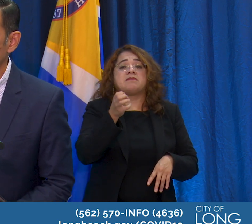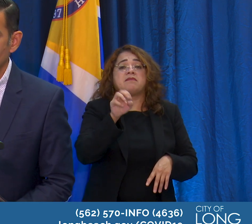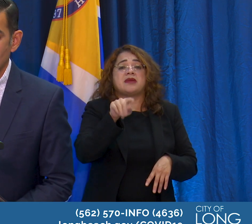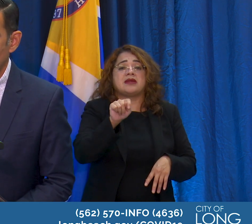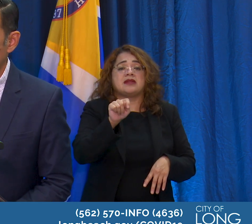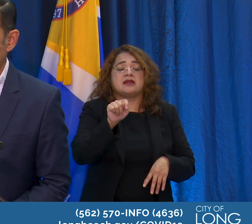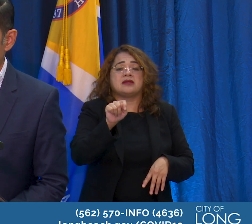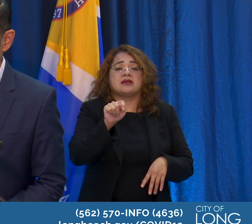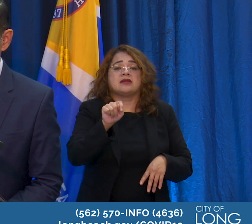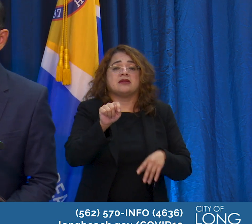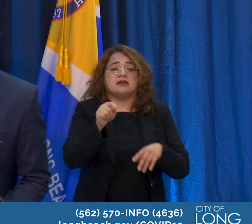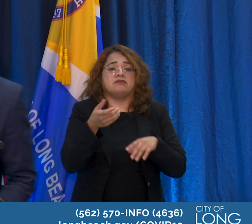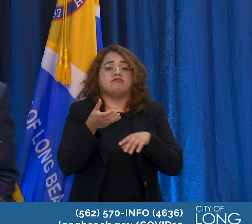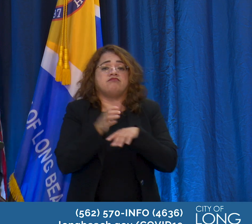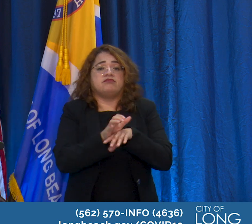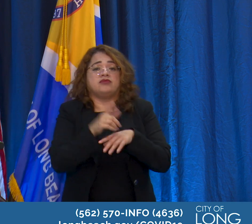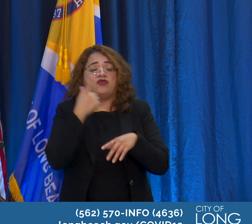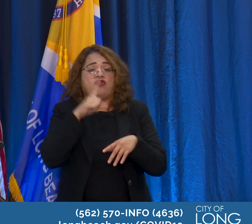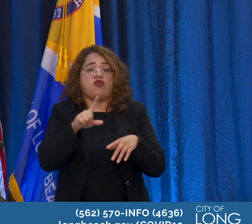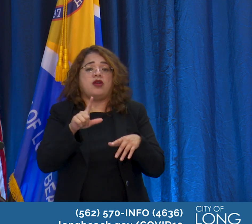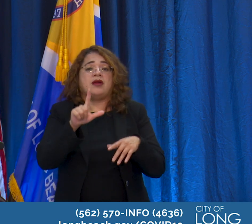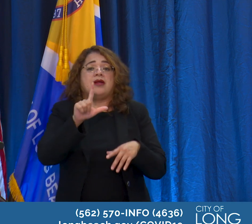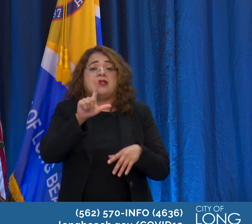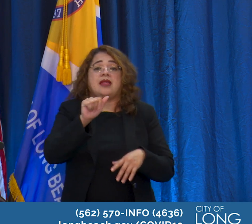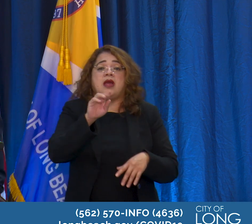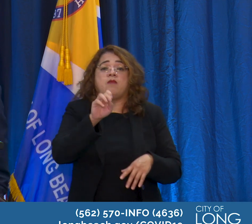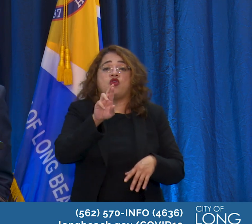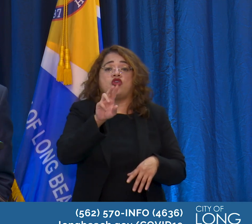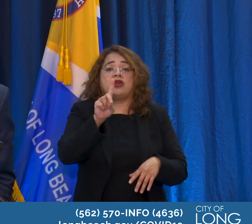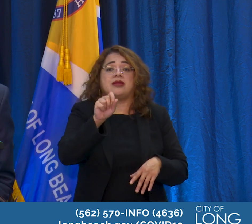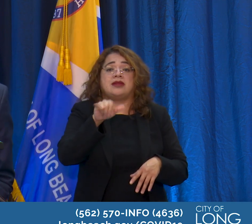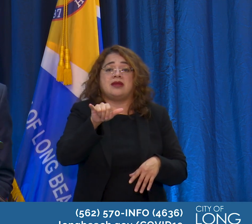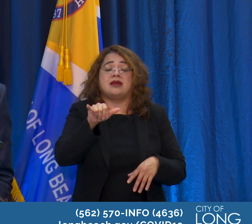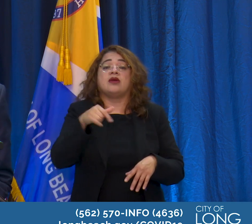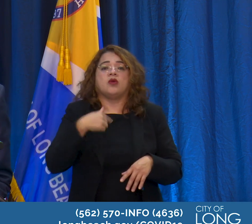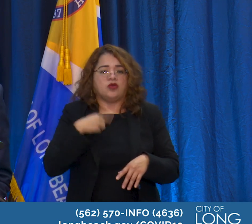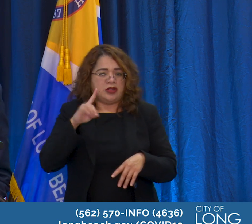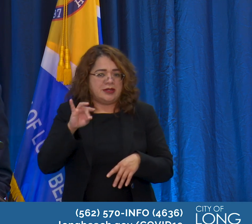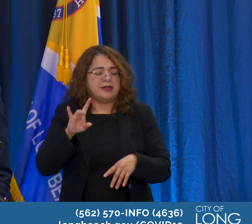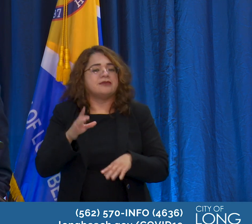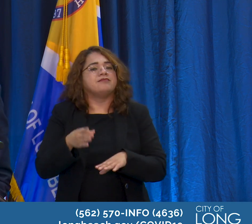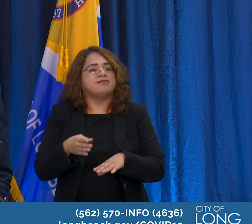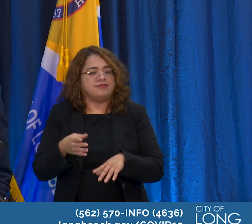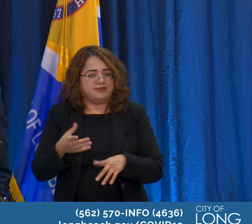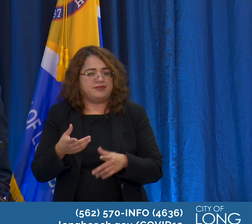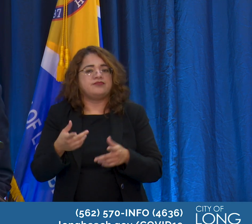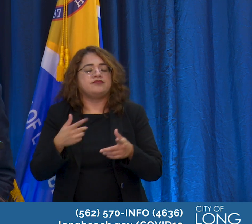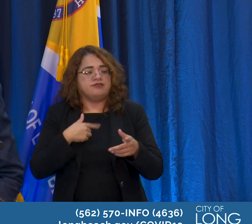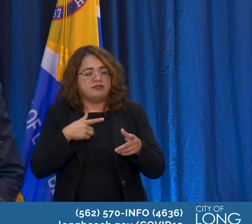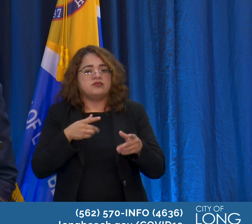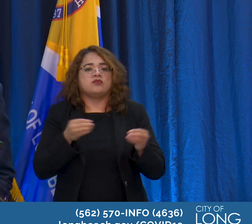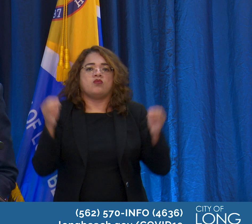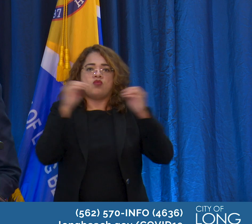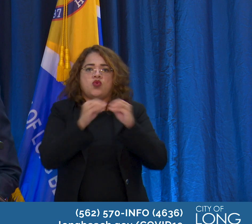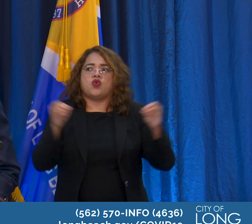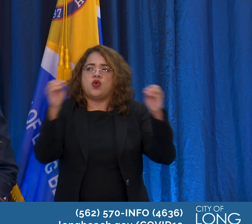I mean the only thing I'll add is we've actually been stepping up enforcement and we've been doing more enforcement.